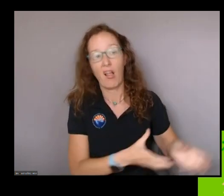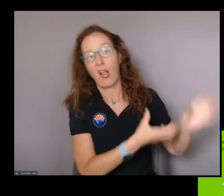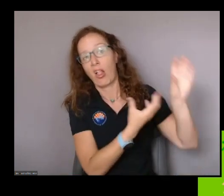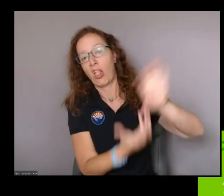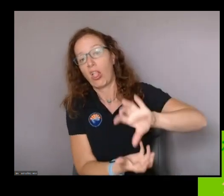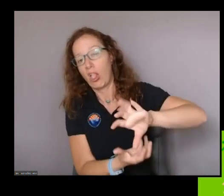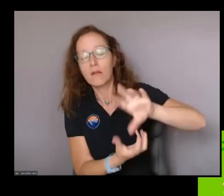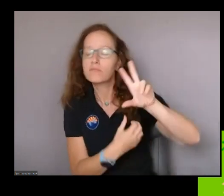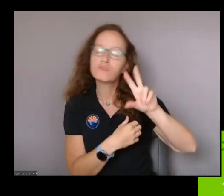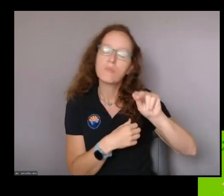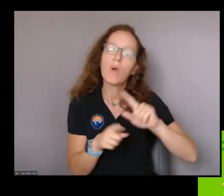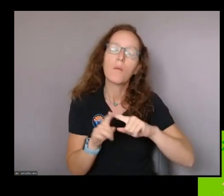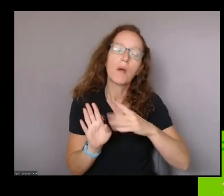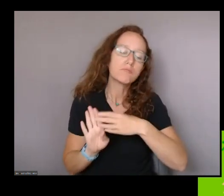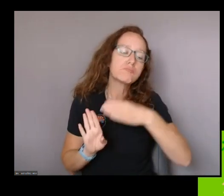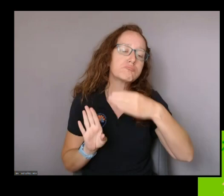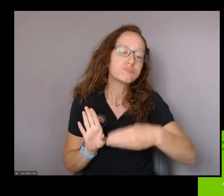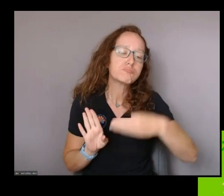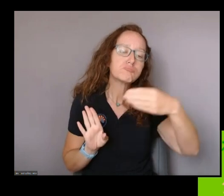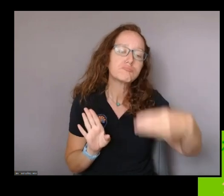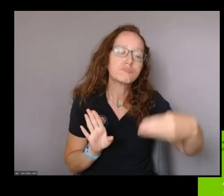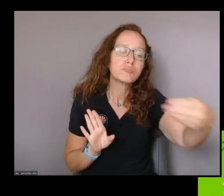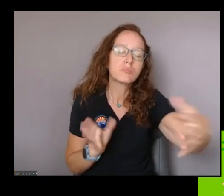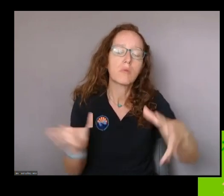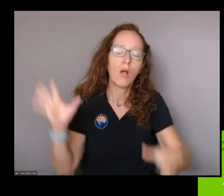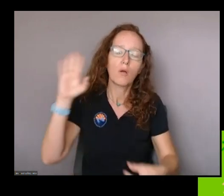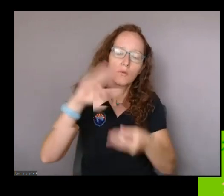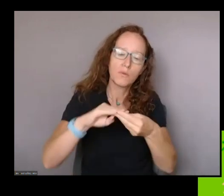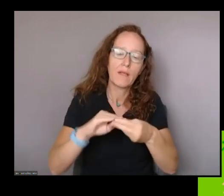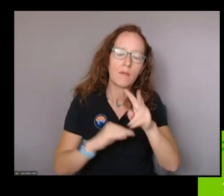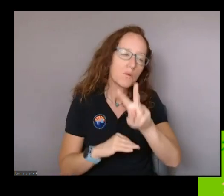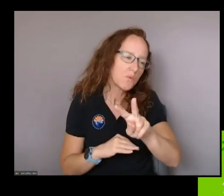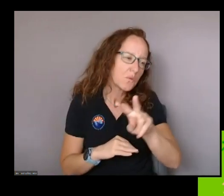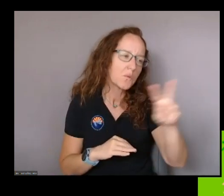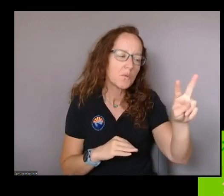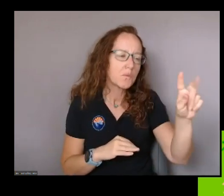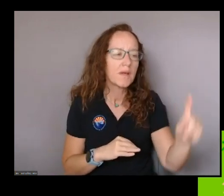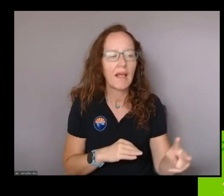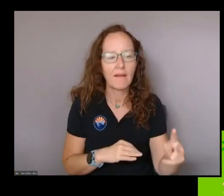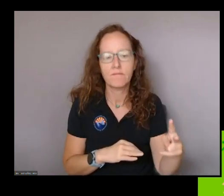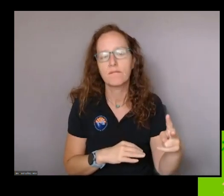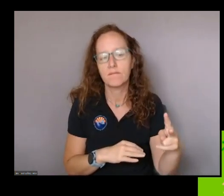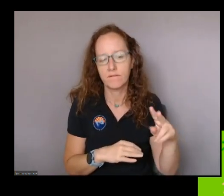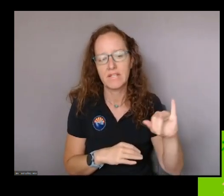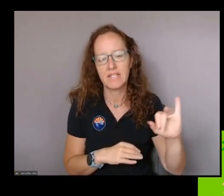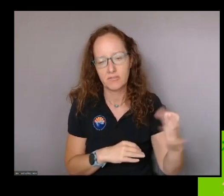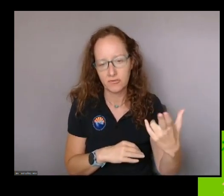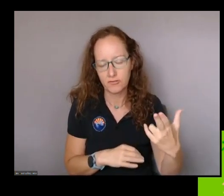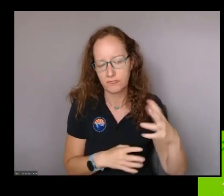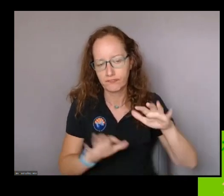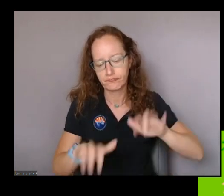around 2 to 2-1/2 inches of rain. So, hopefully it doesn't come all at once. A nice slow and steady rain is very, very